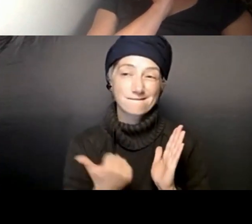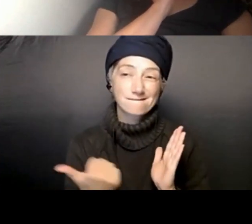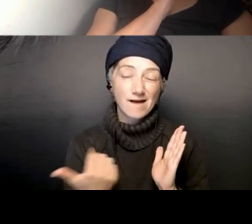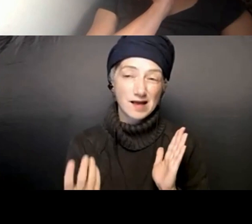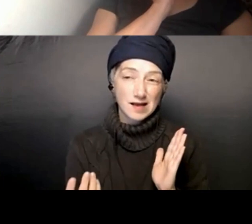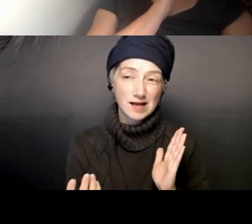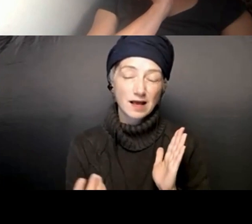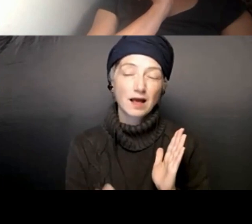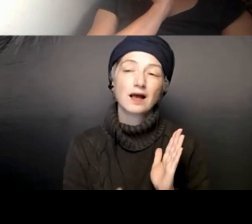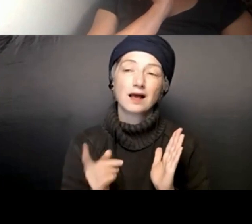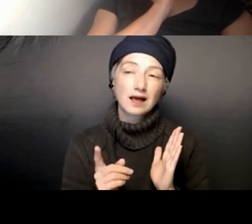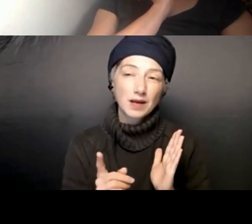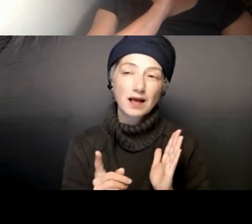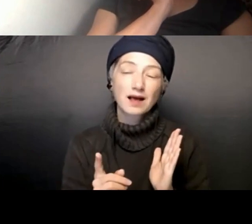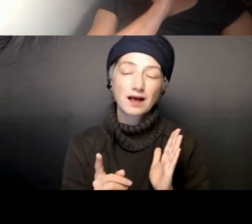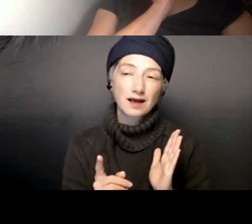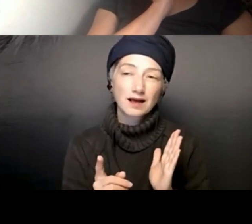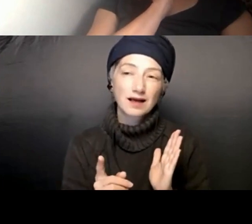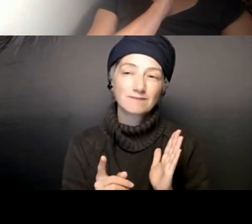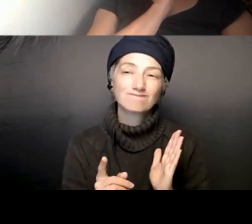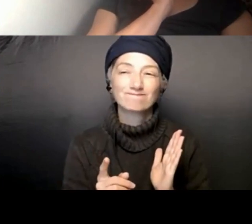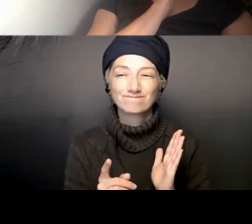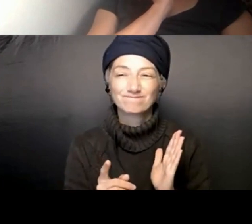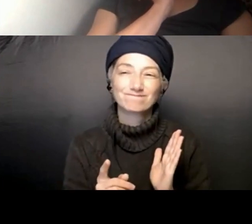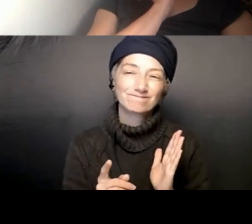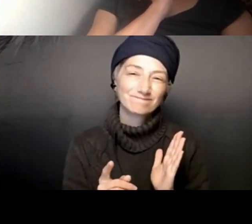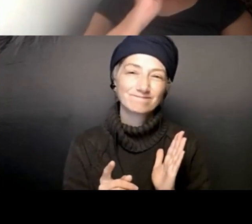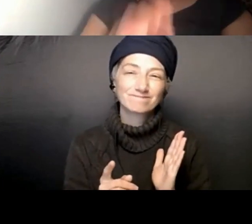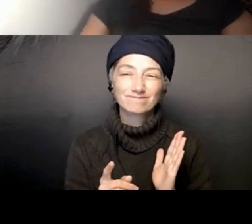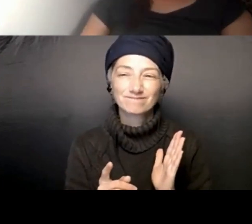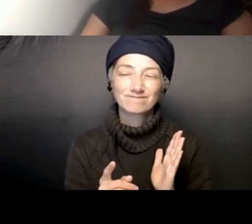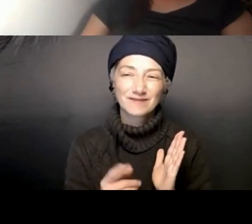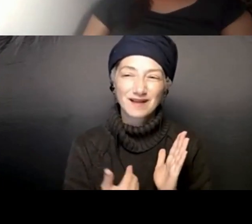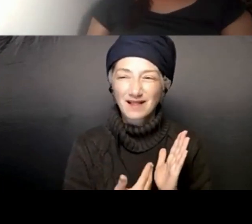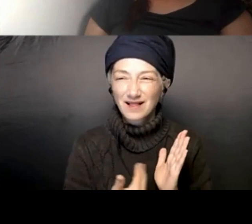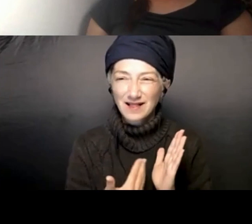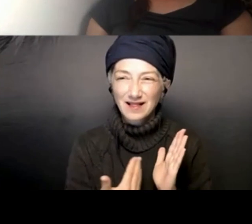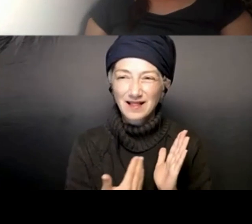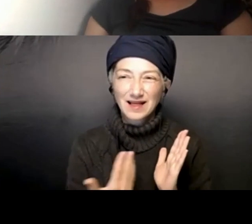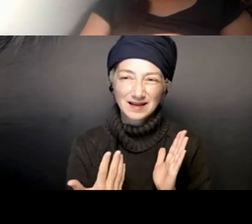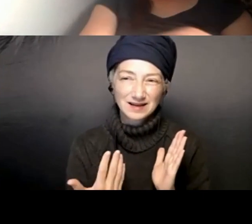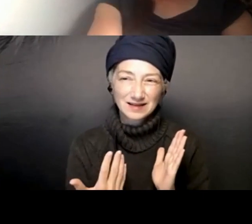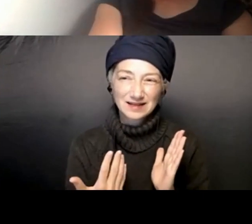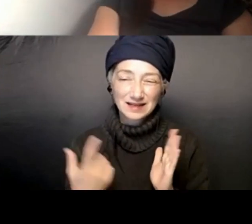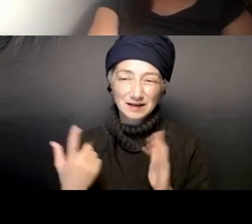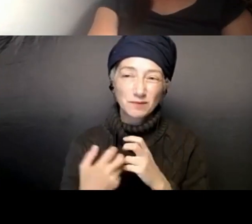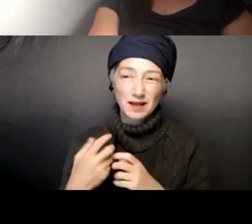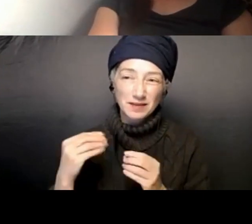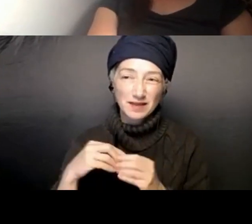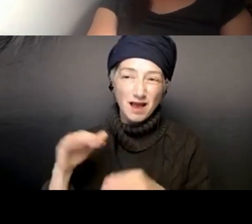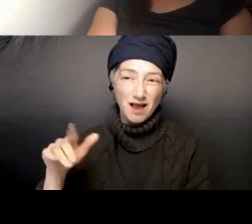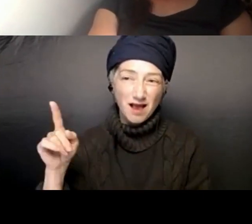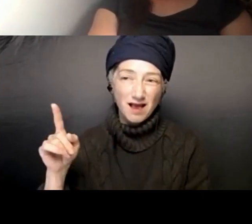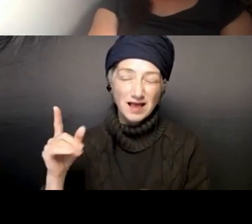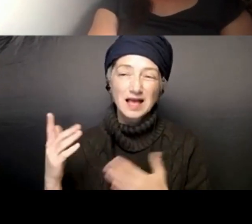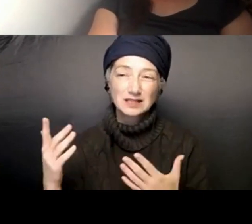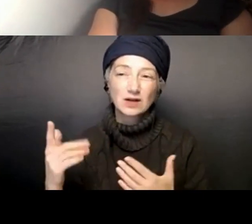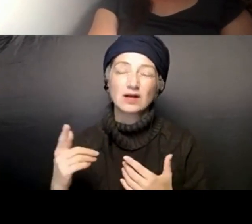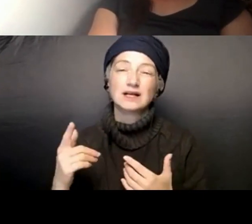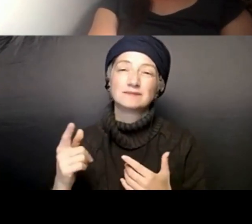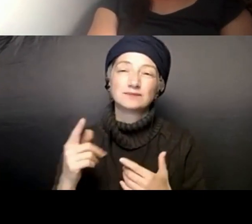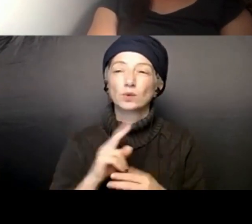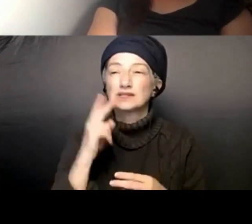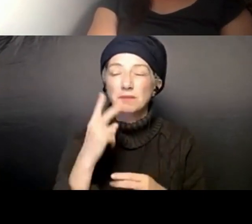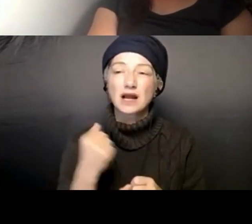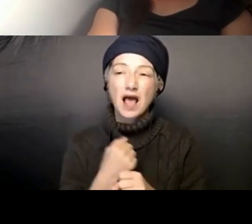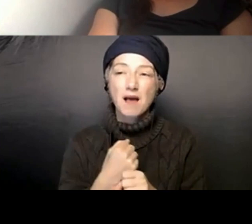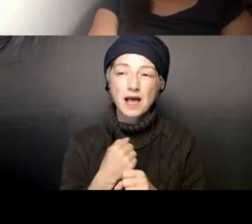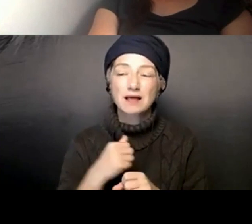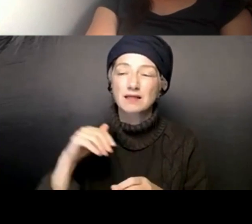But it also comes with some costs. So, part of the invisible labor behind that is also all these conversations